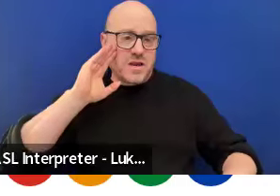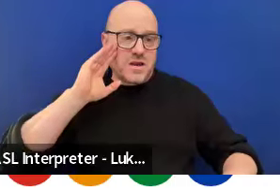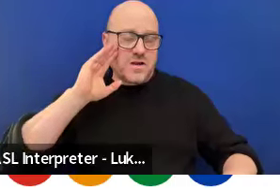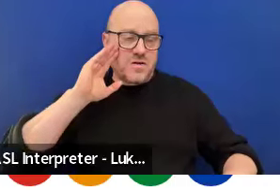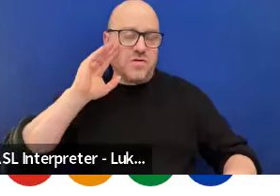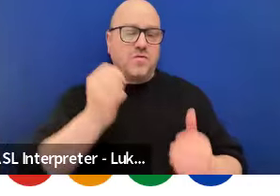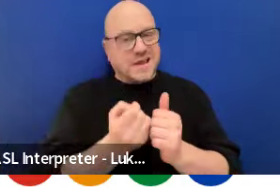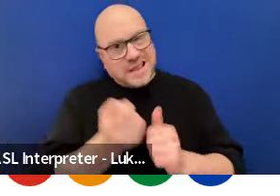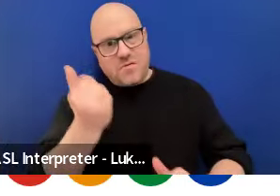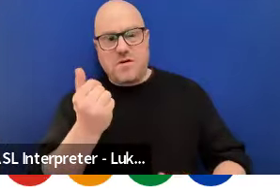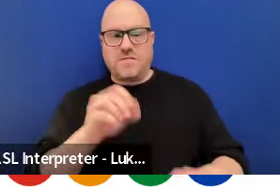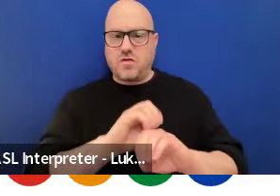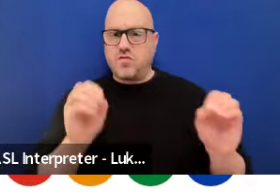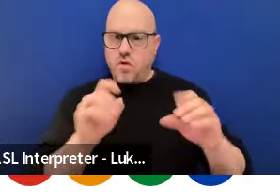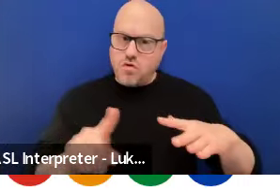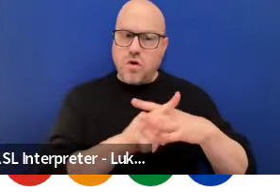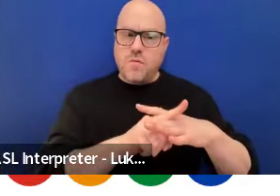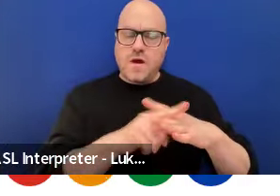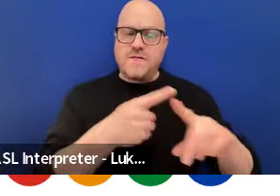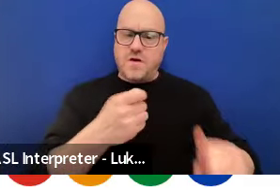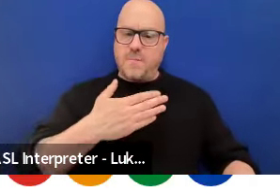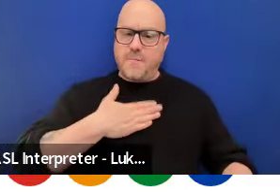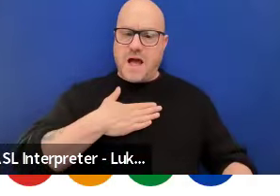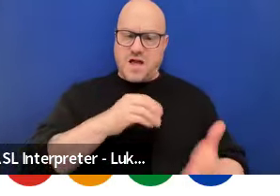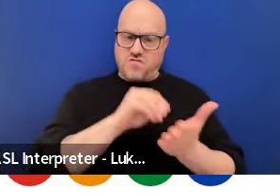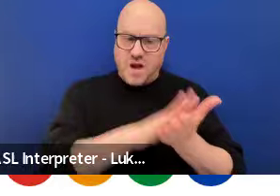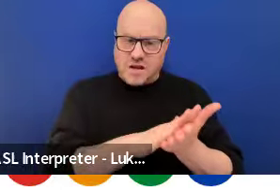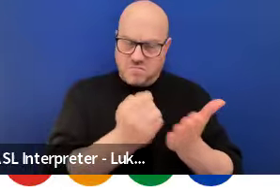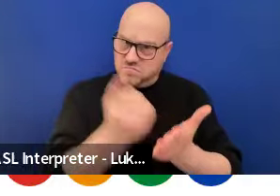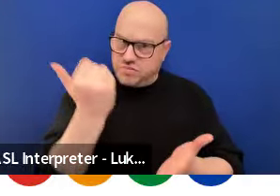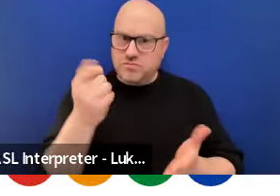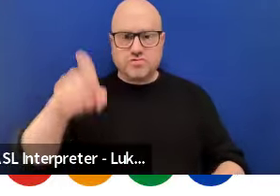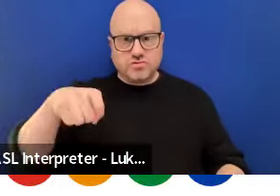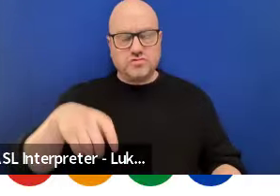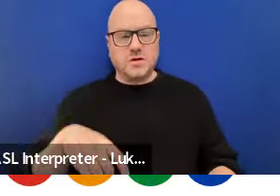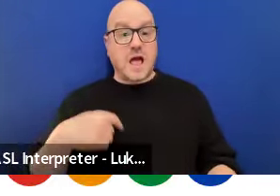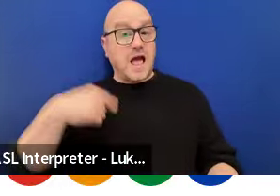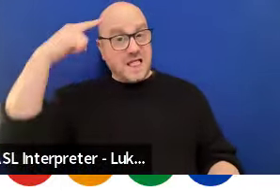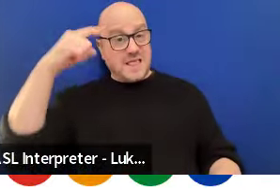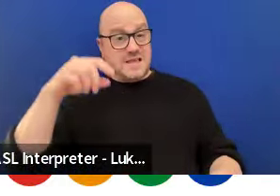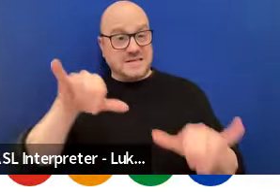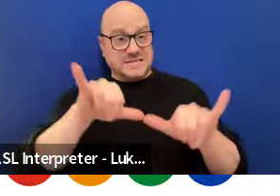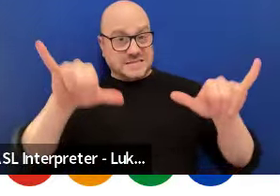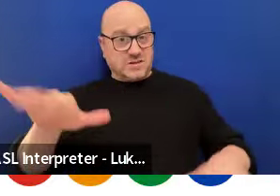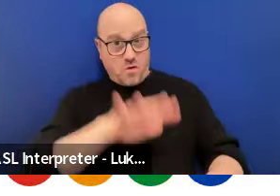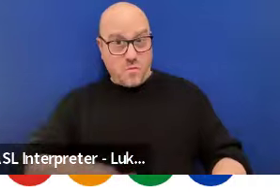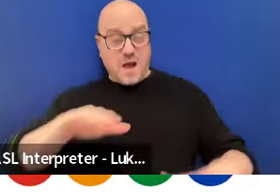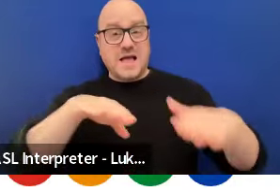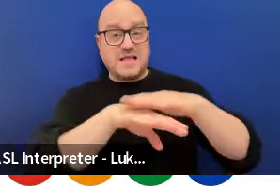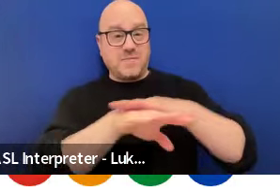THEY NEVER -- THEY GOT BACK TO ME AND REFUSE TO GET THE NO-SHOW REMOVED FROM MY RECORD.